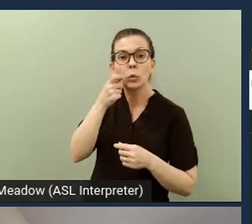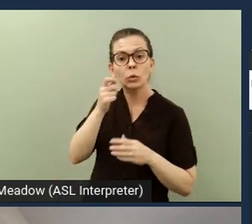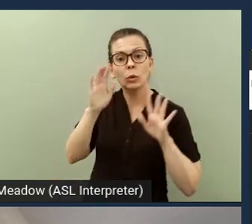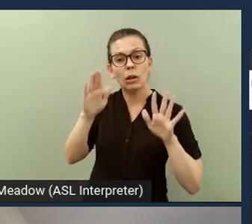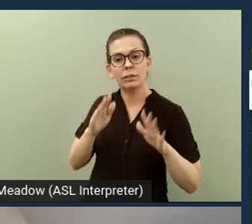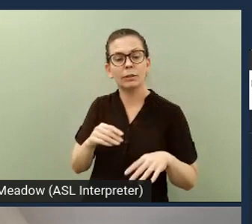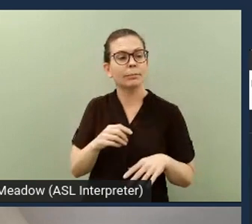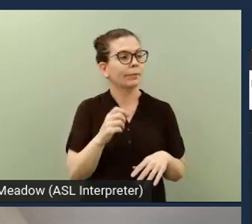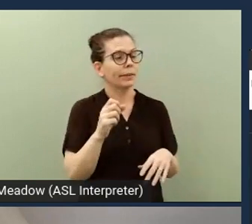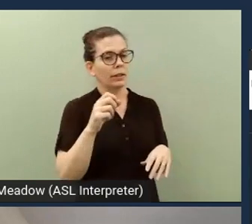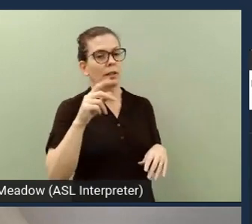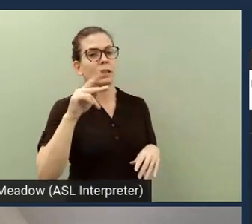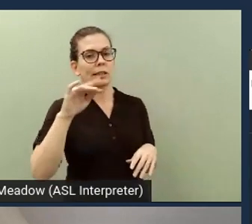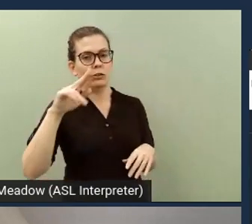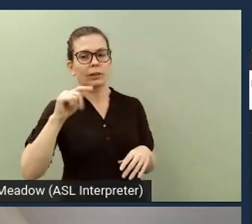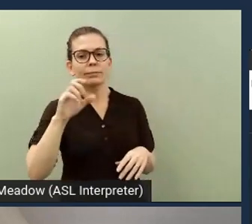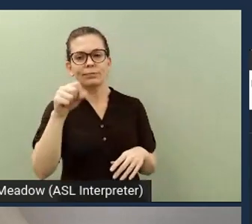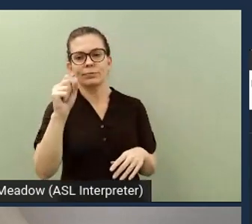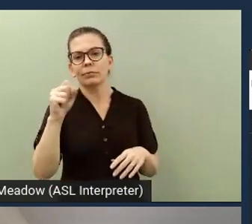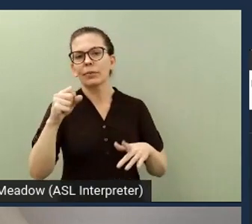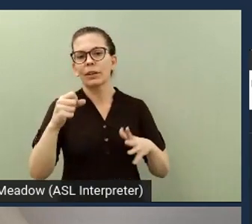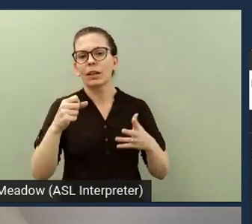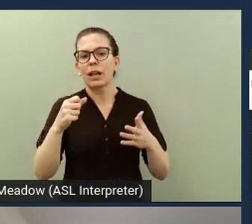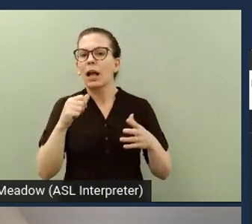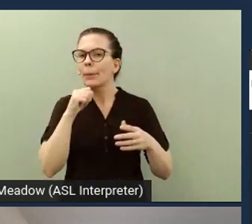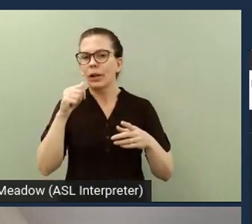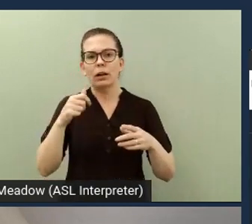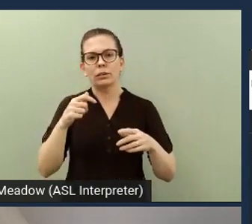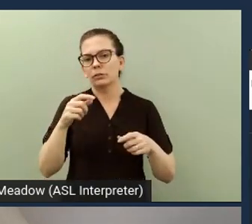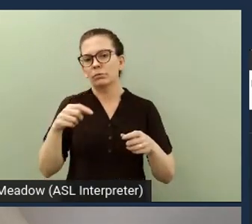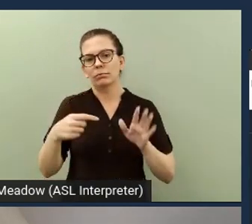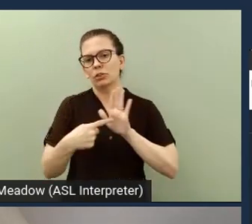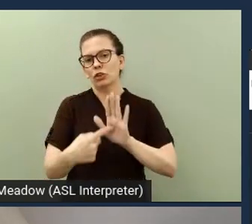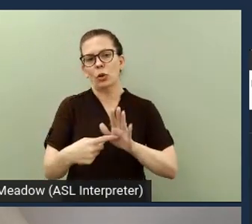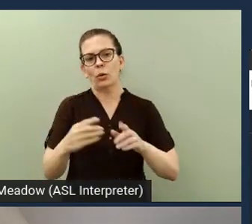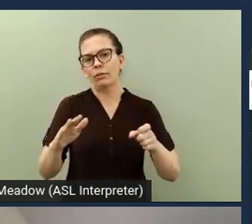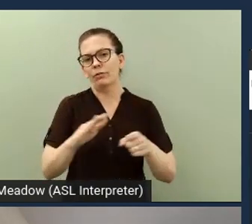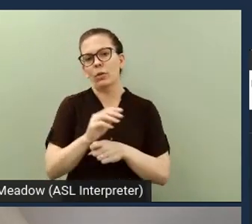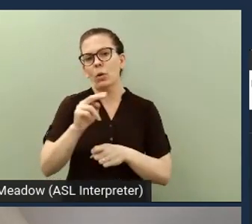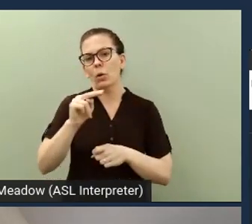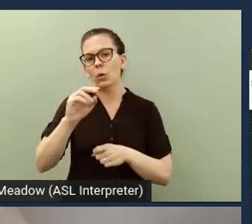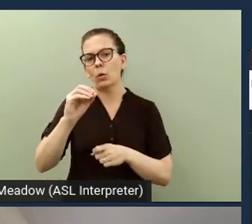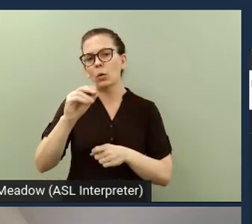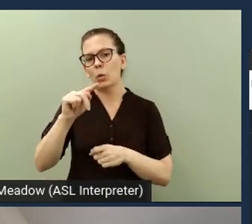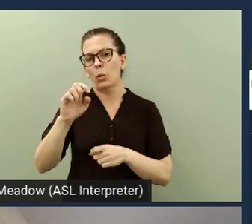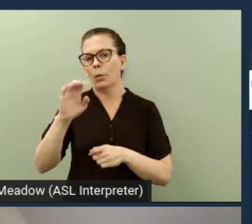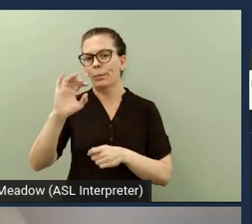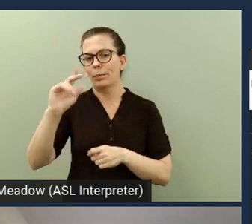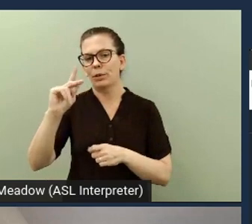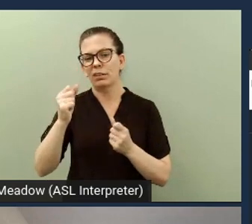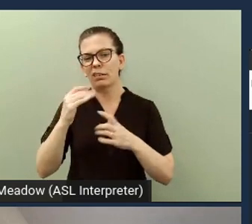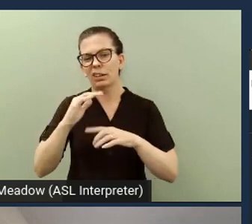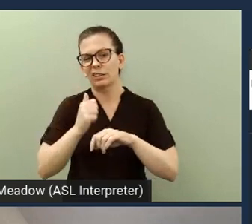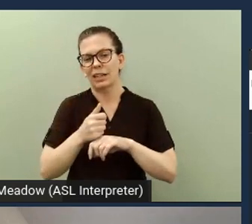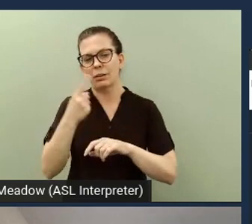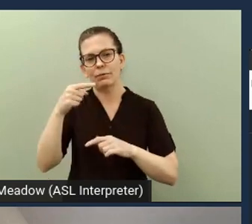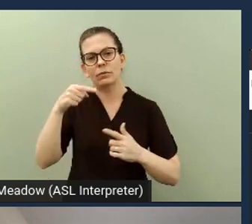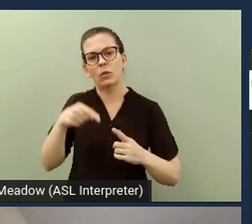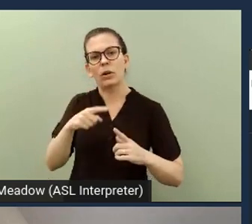Yeah, so then I won't run through this entire notebook, a lot of this is the setup for the various resources